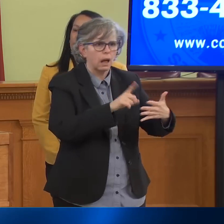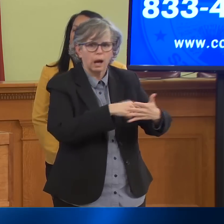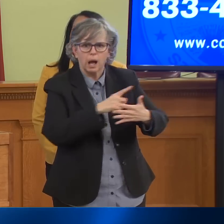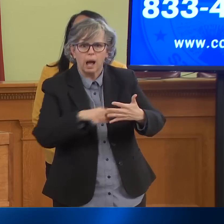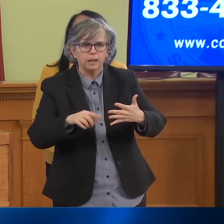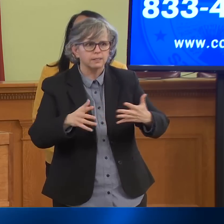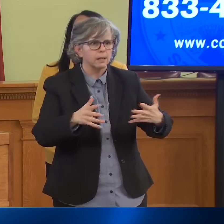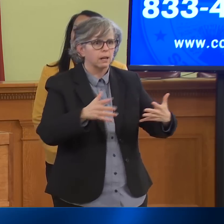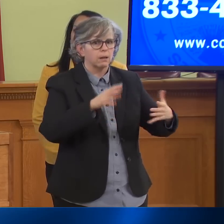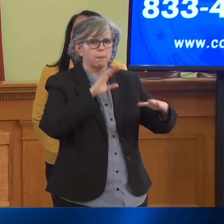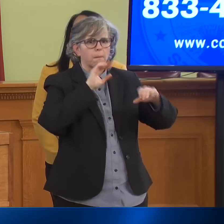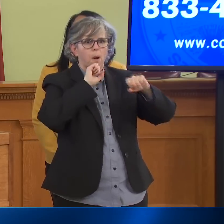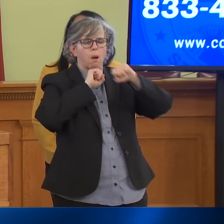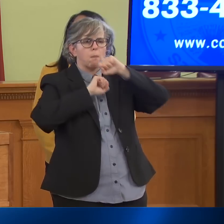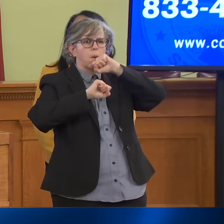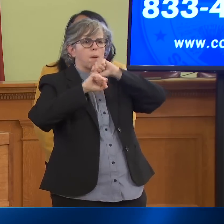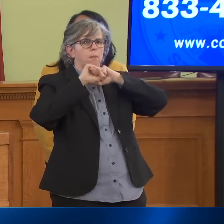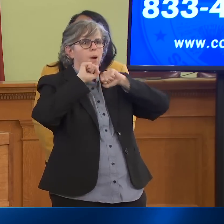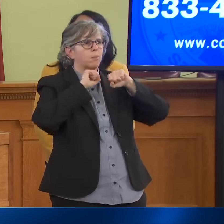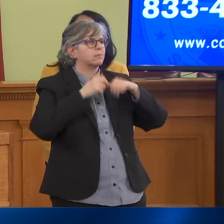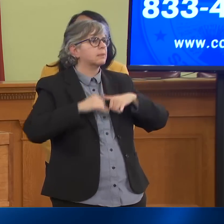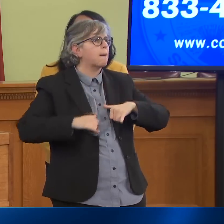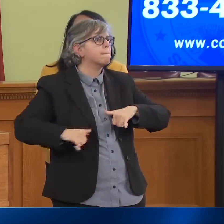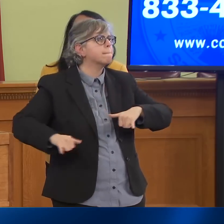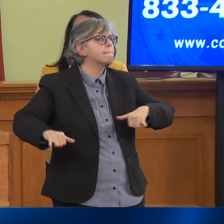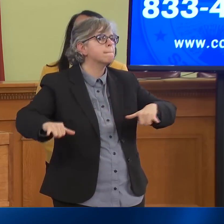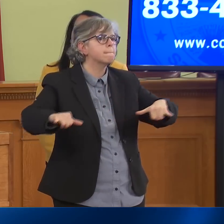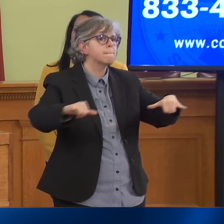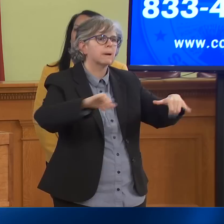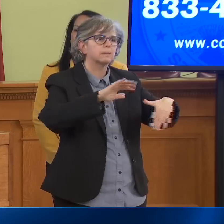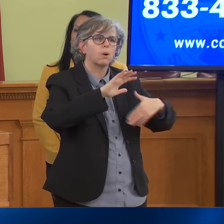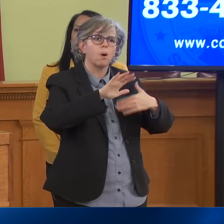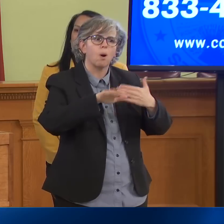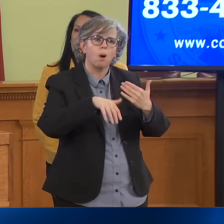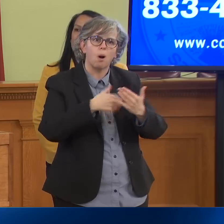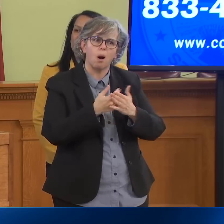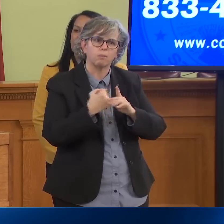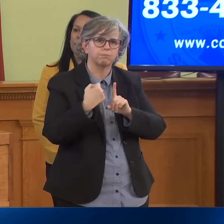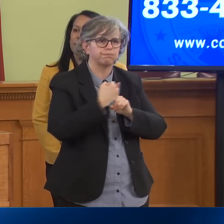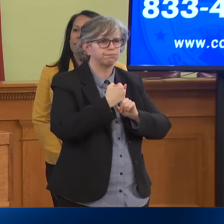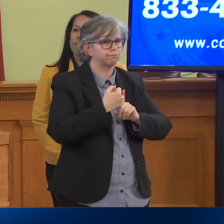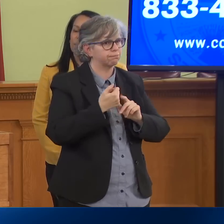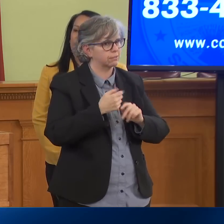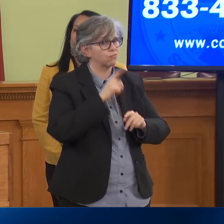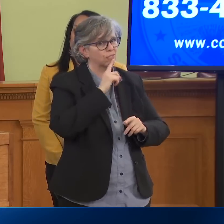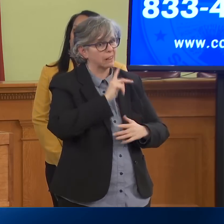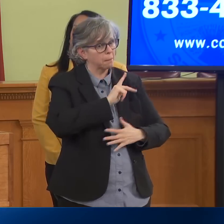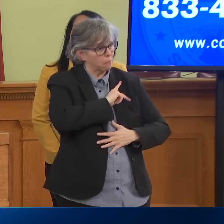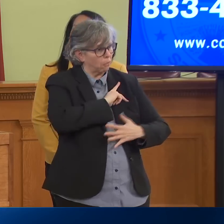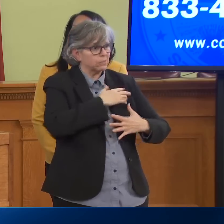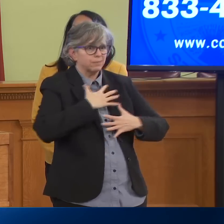SEASON OF SOFTBALL THIS WEEK WITH HER TEAMMATES. THAT IS ON HOLD. SO WE ARE ALL DEALING WITH A NEW WAY OF